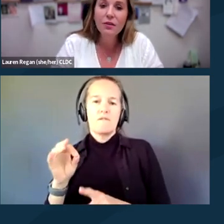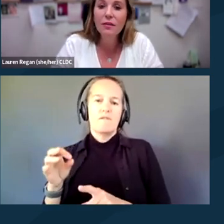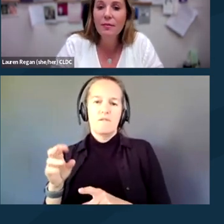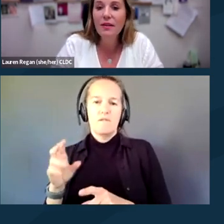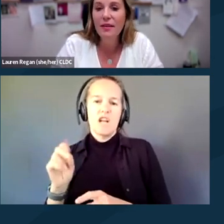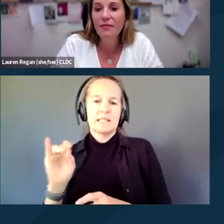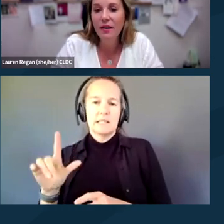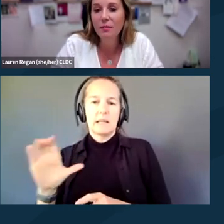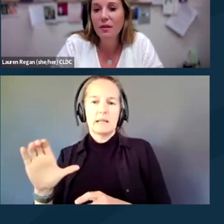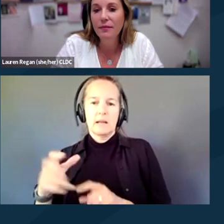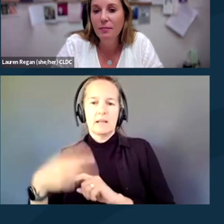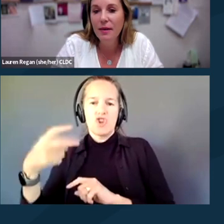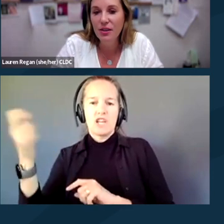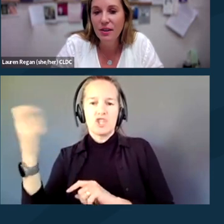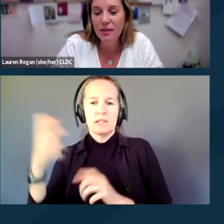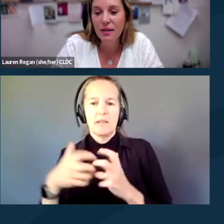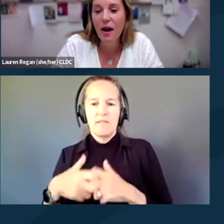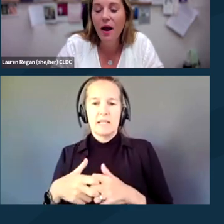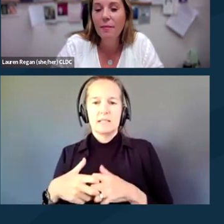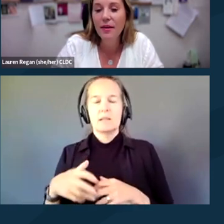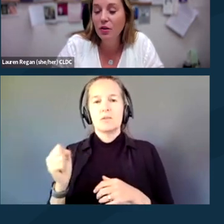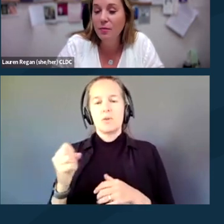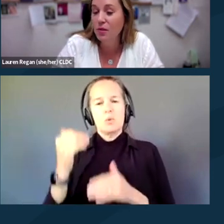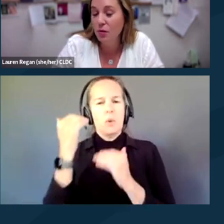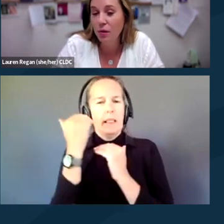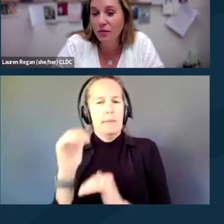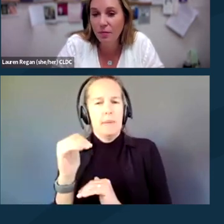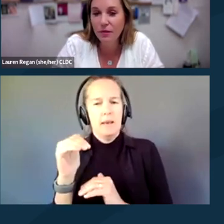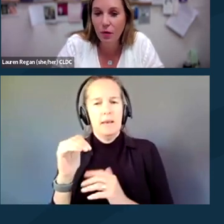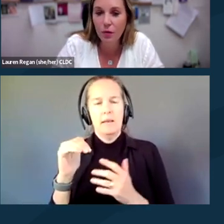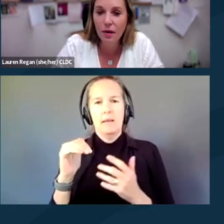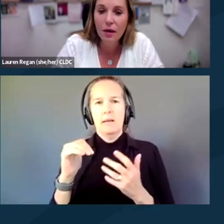To limit the available information that could be stolen from your phone,